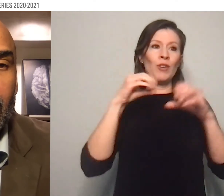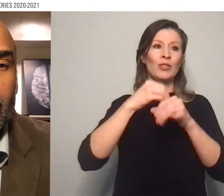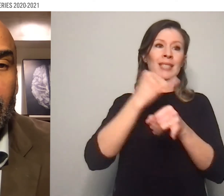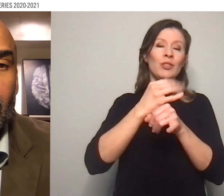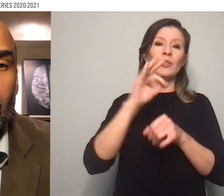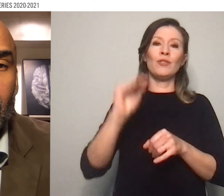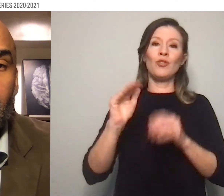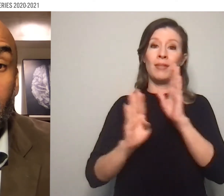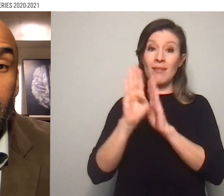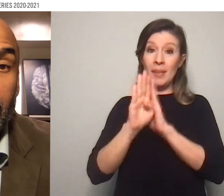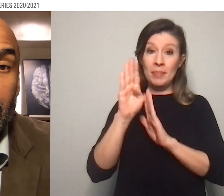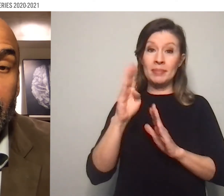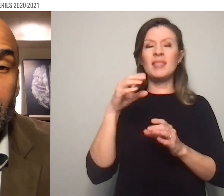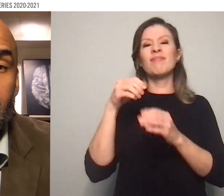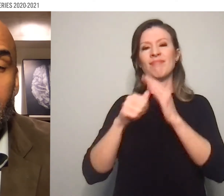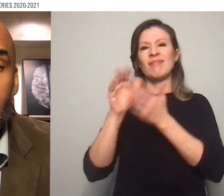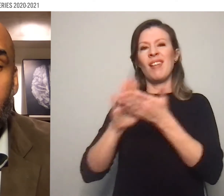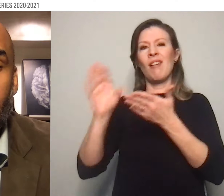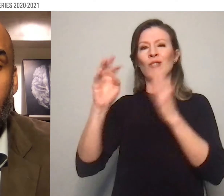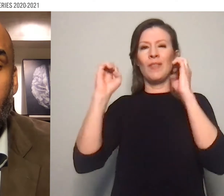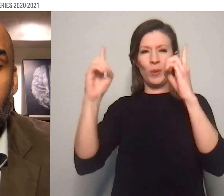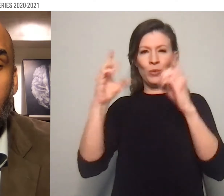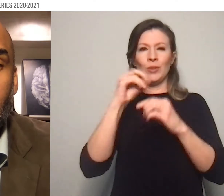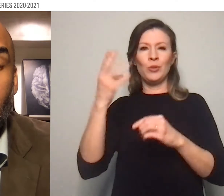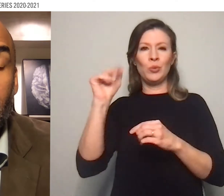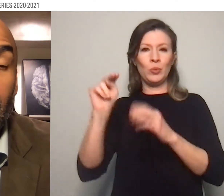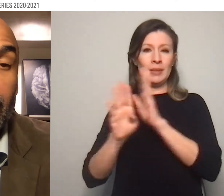the Institute of Child Development in the College of Education and Human Development